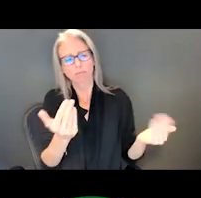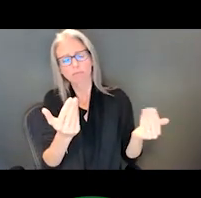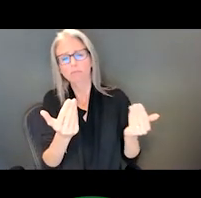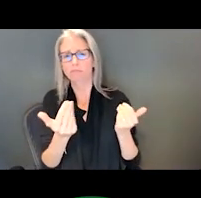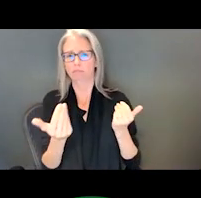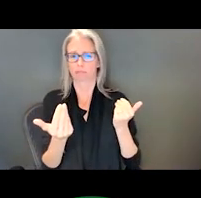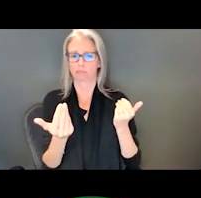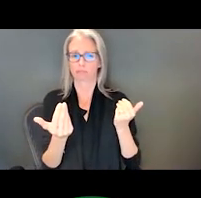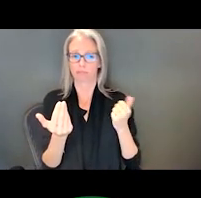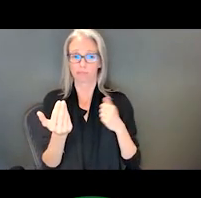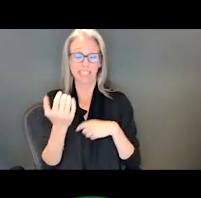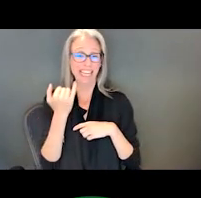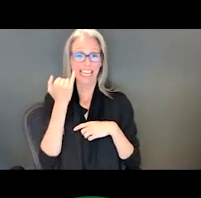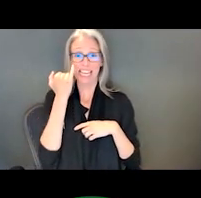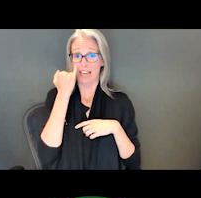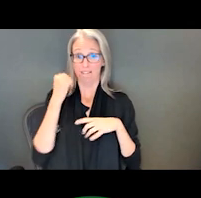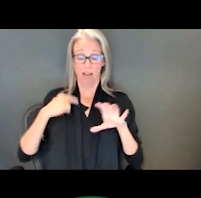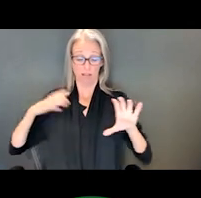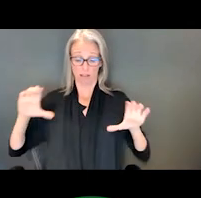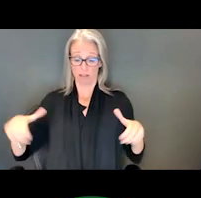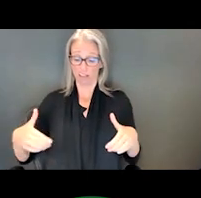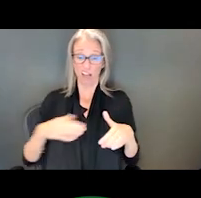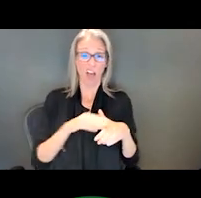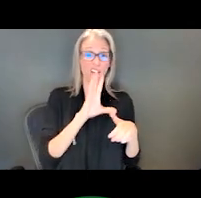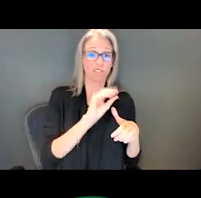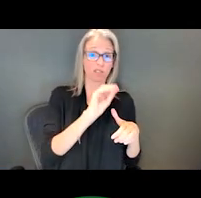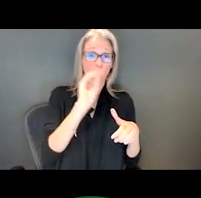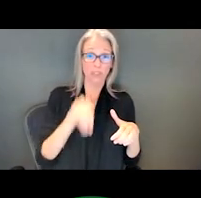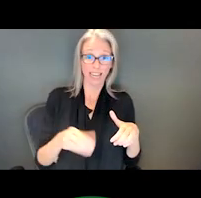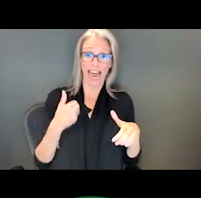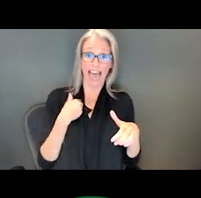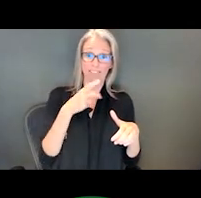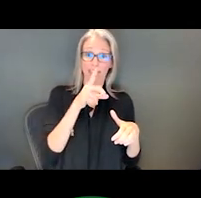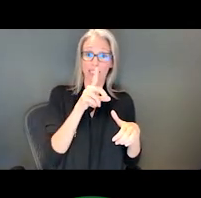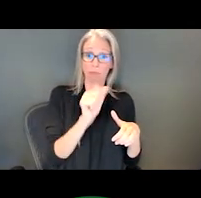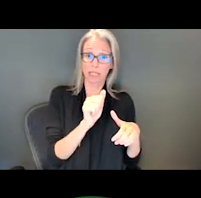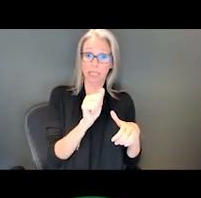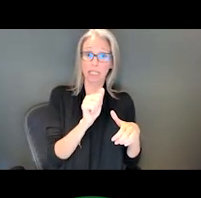who have these experiences, but that also can feed into an internal.